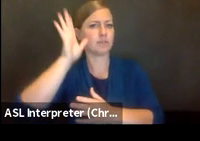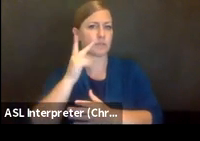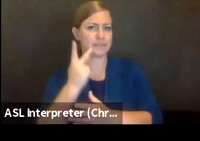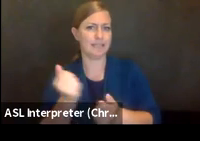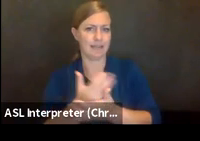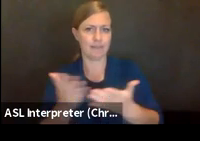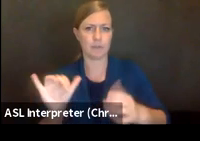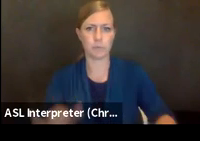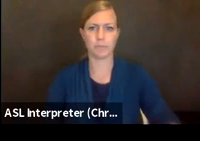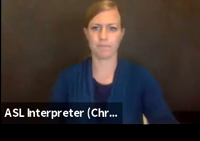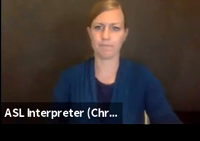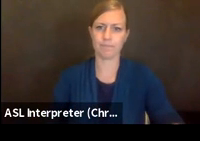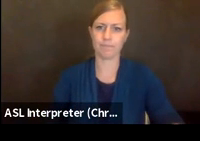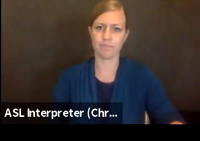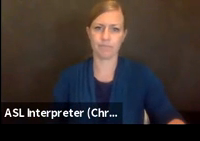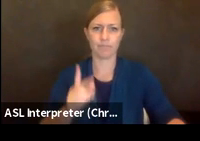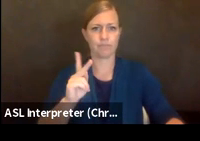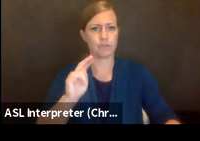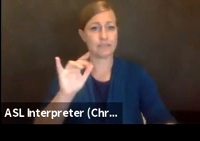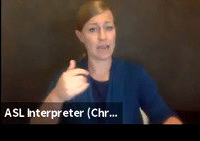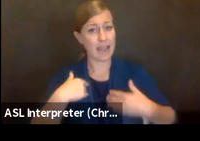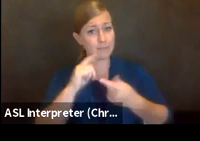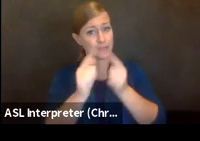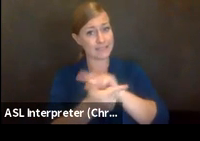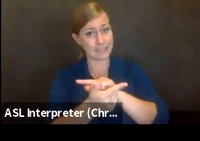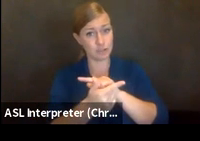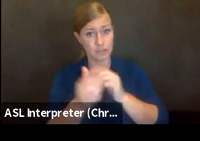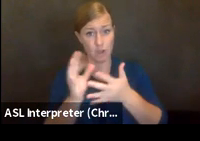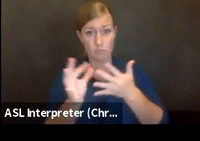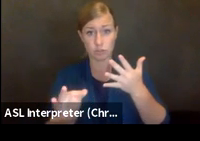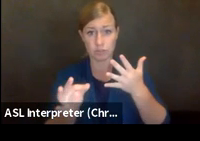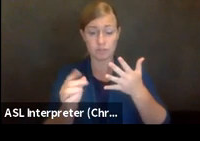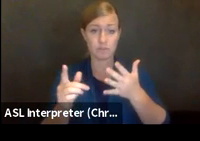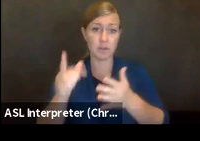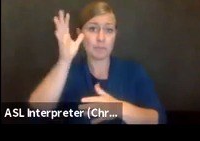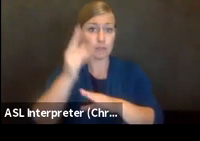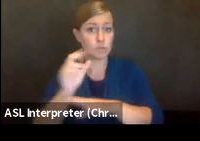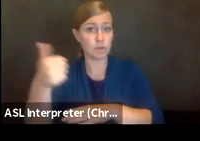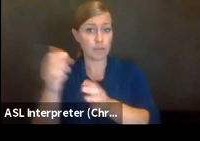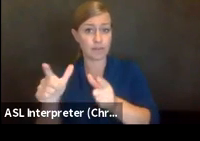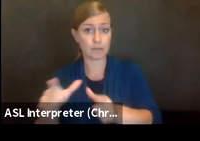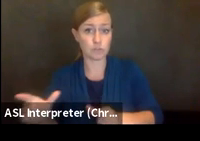Kristina Wambold: And is there any translation options for parents of other languages. Like could they get it in a different language.